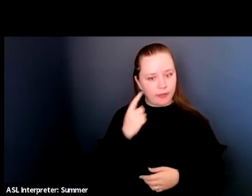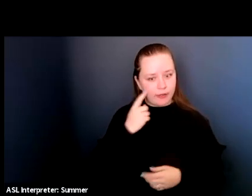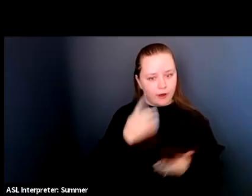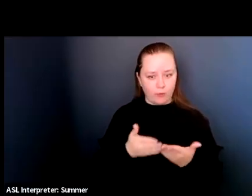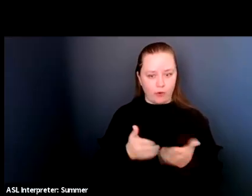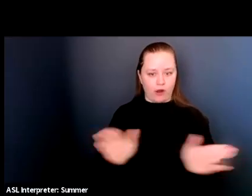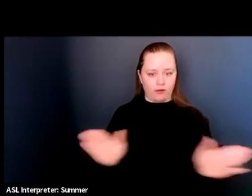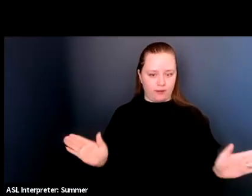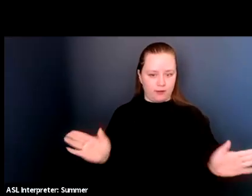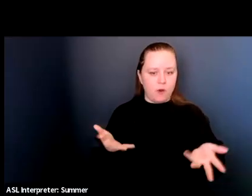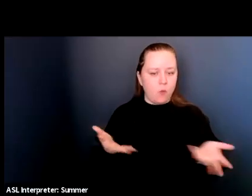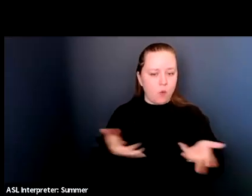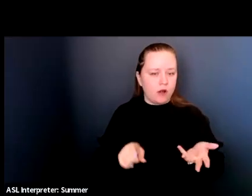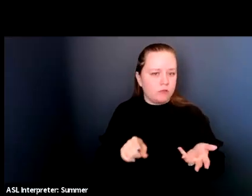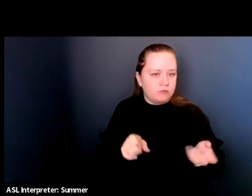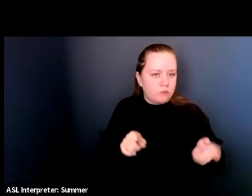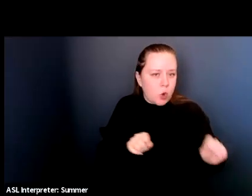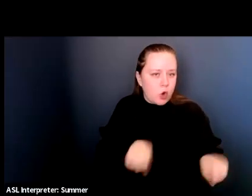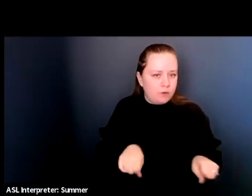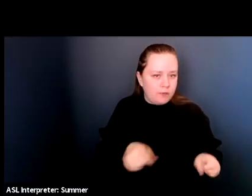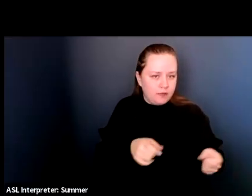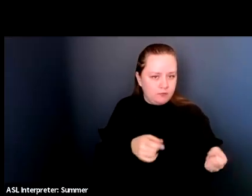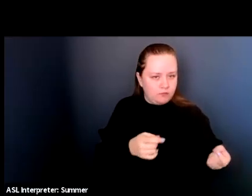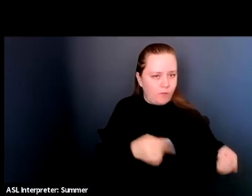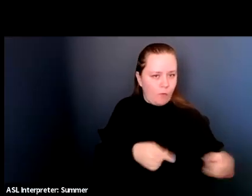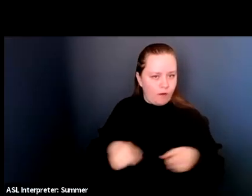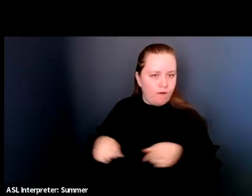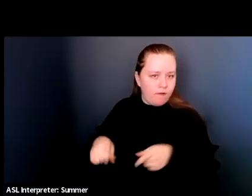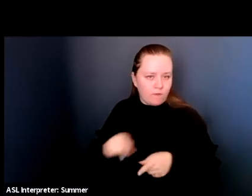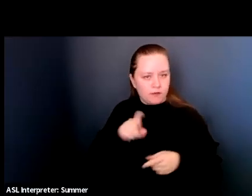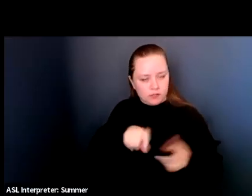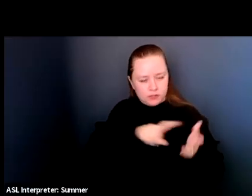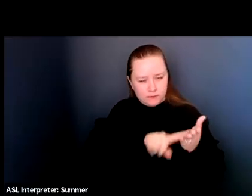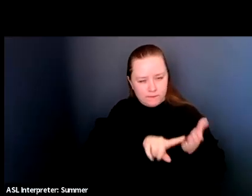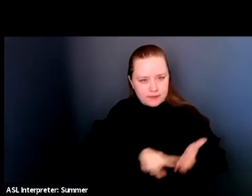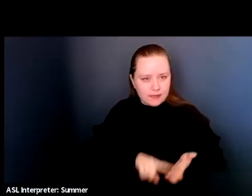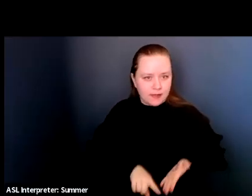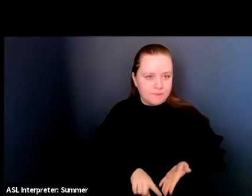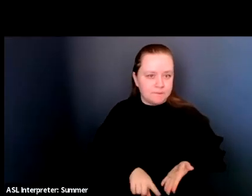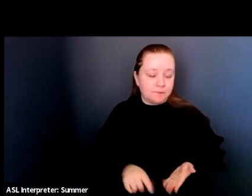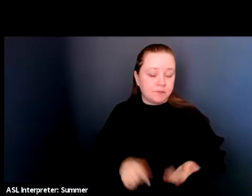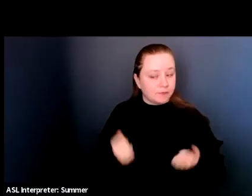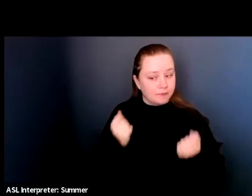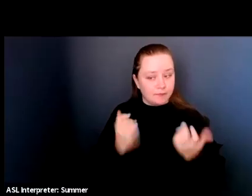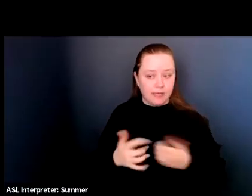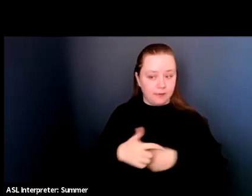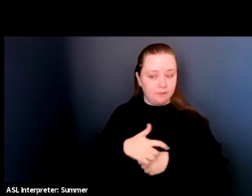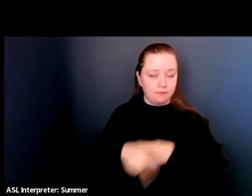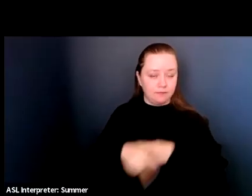on and you need to really investigate those things. There are many people that